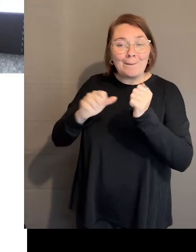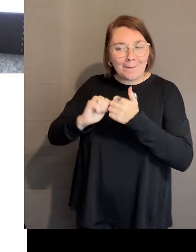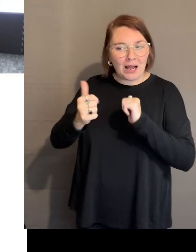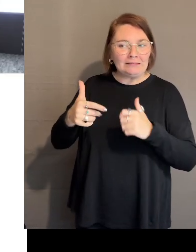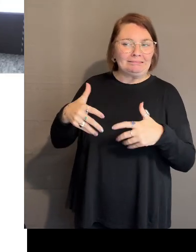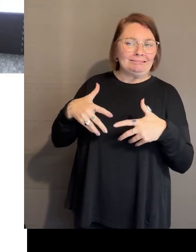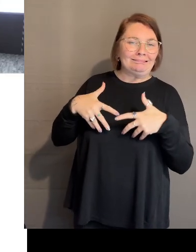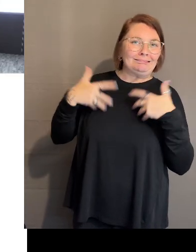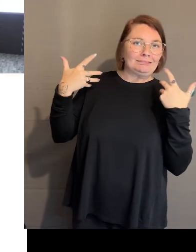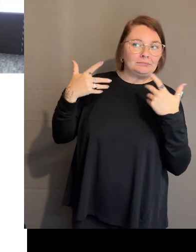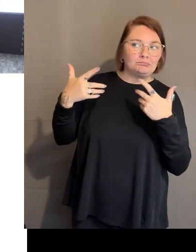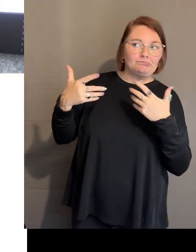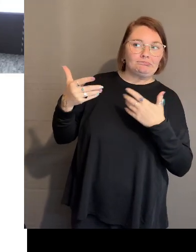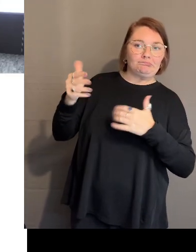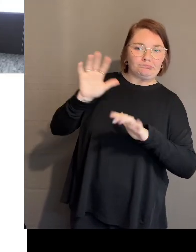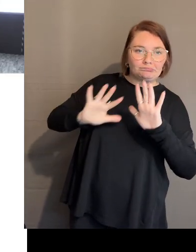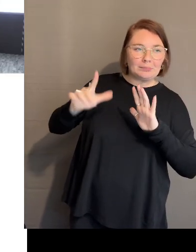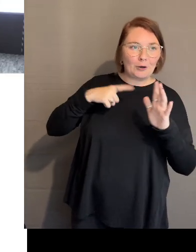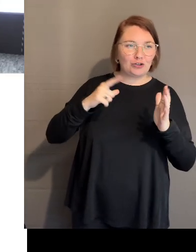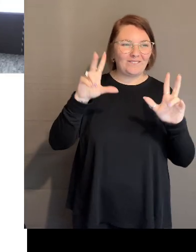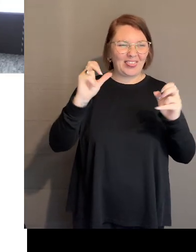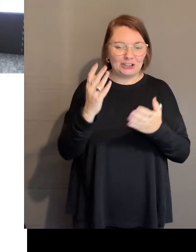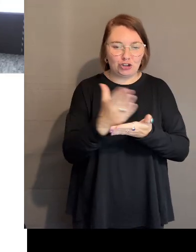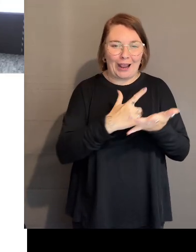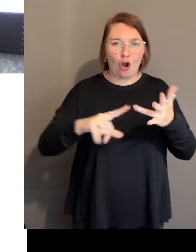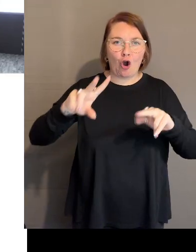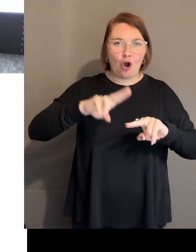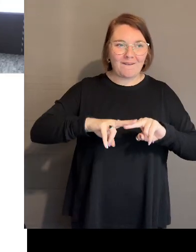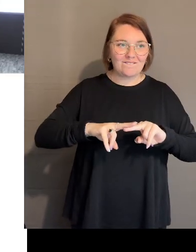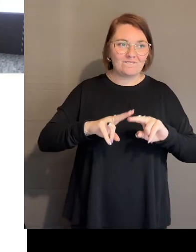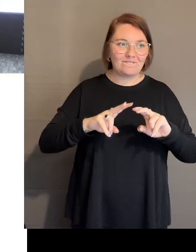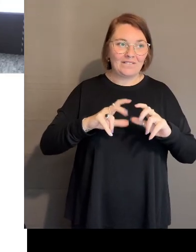Because of that share of…